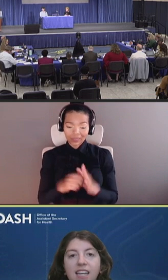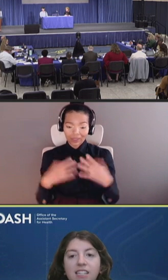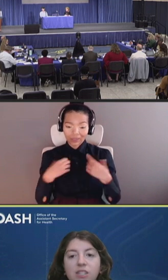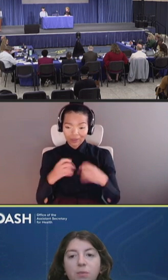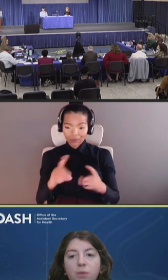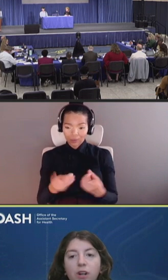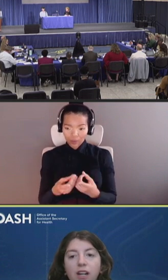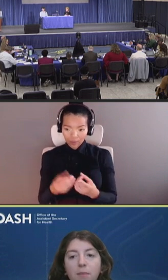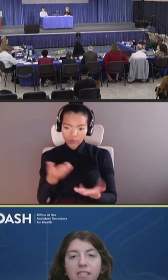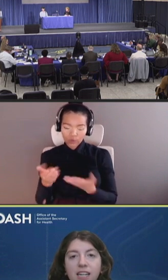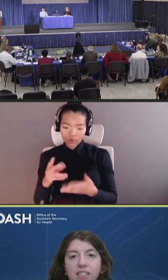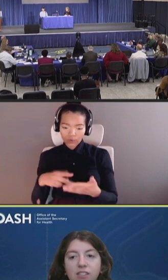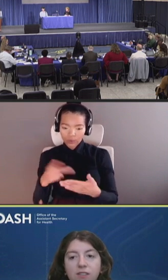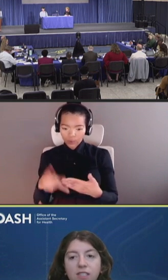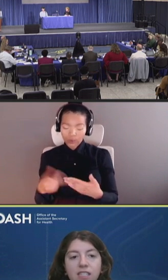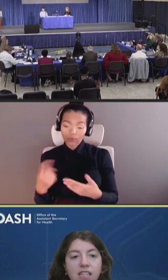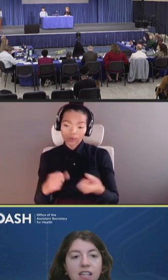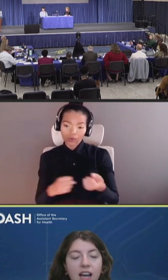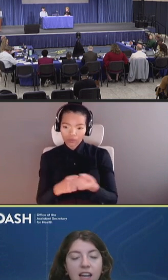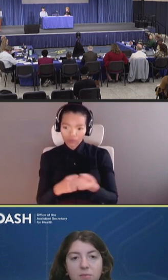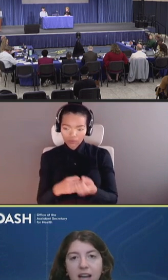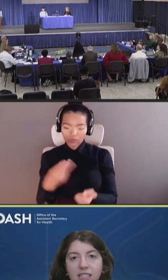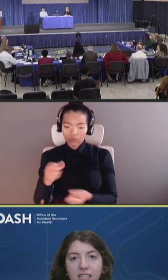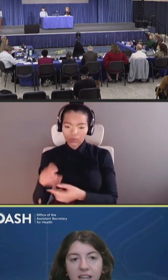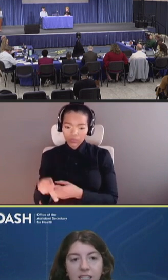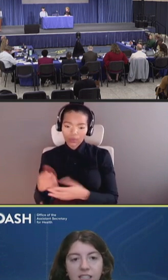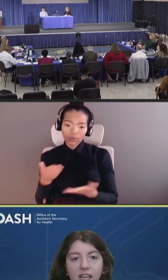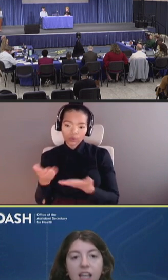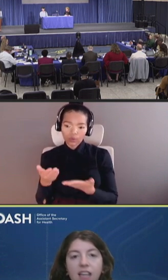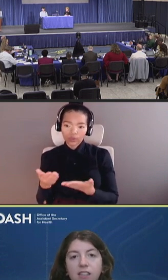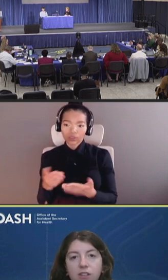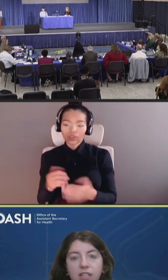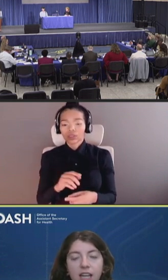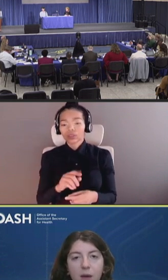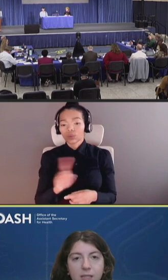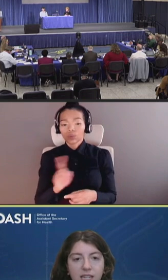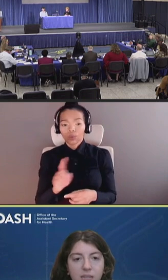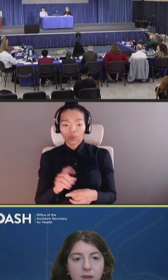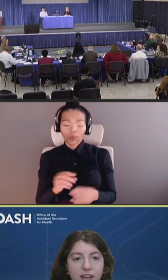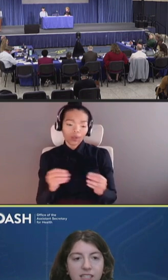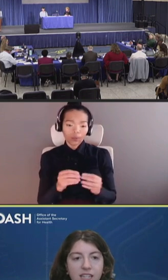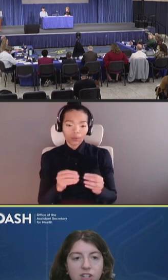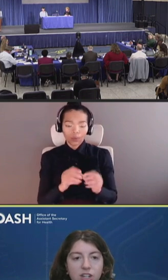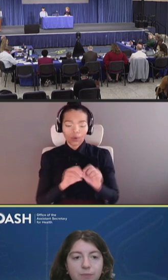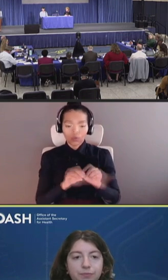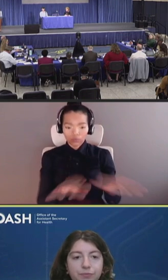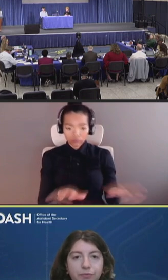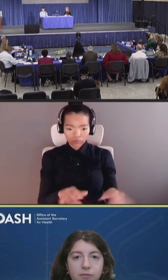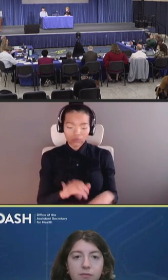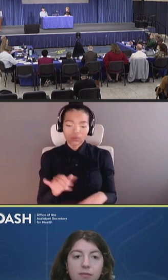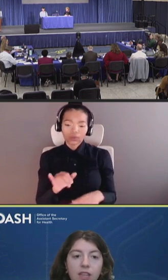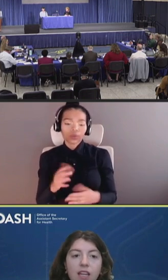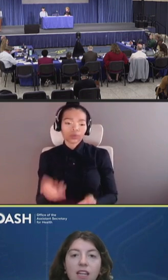to support hepatitis services in high-impact settings, including hepatitis B vaccination.